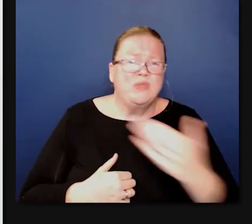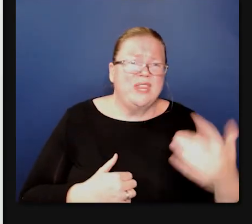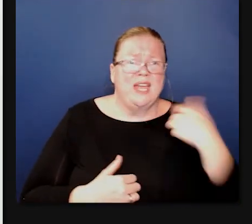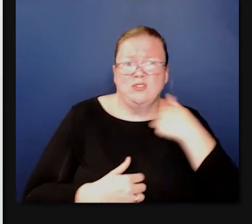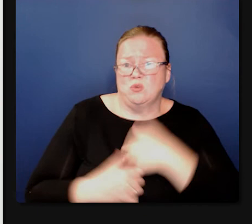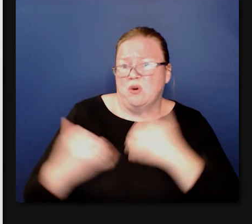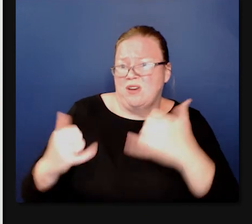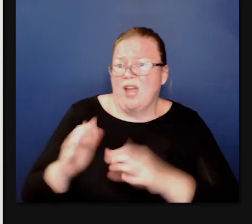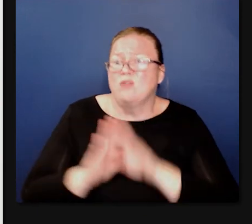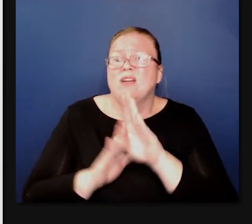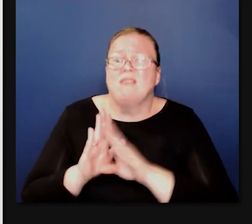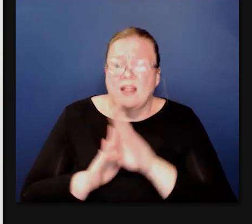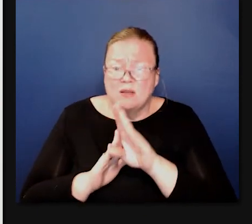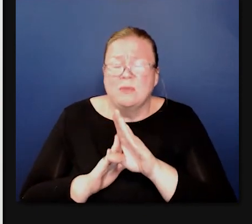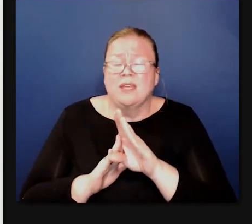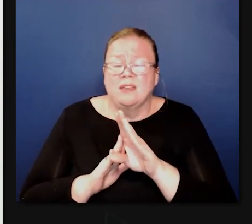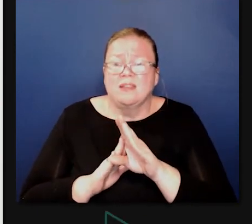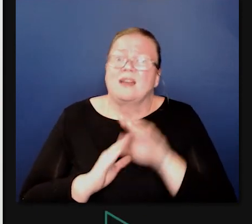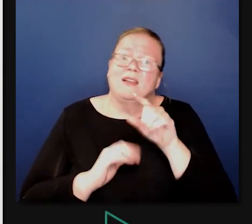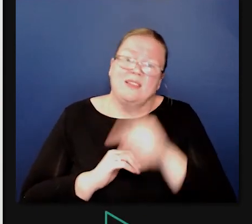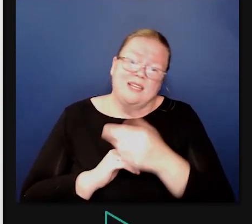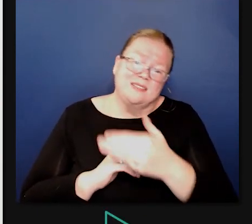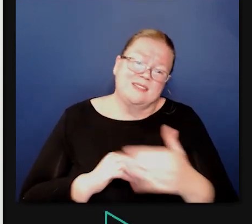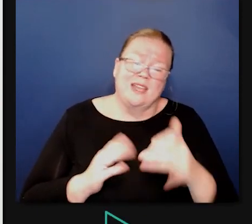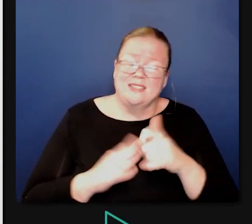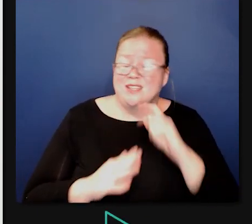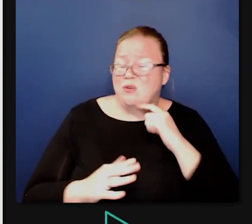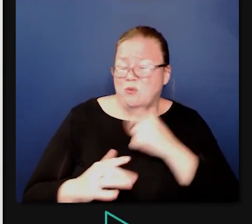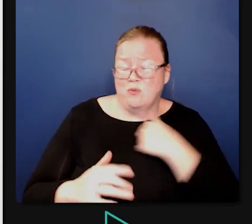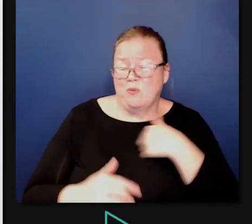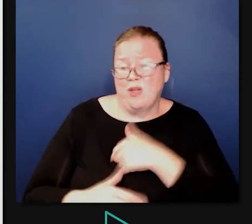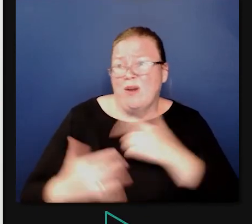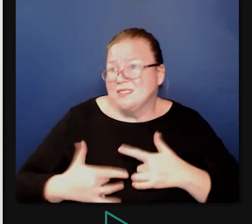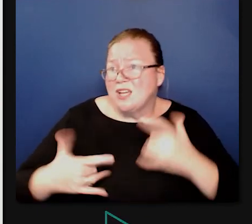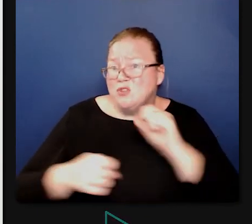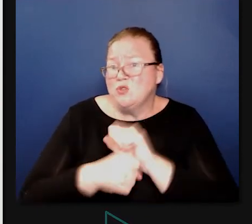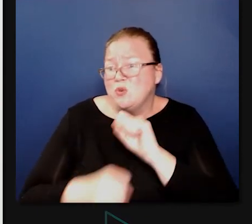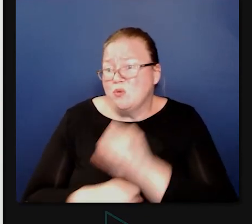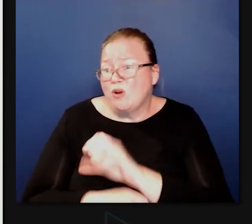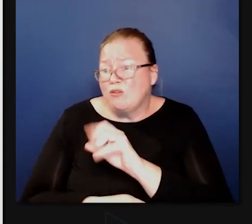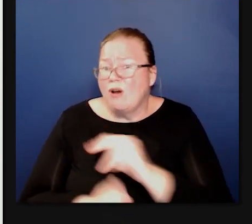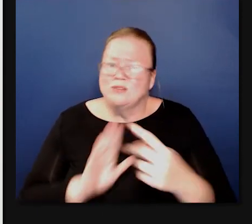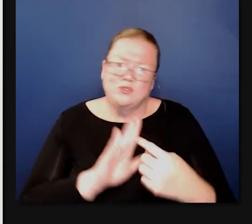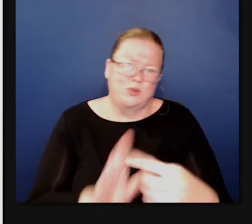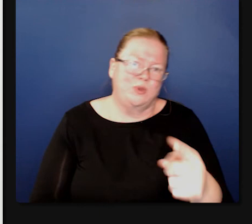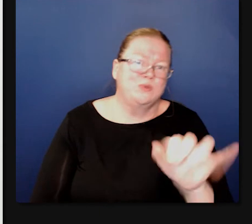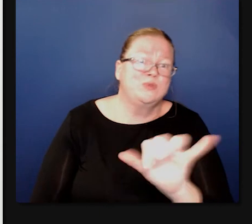that we are currently in developing, and these are things that we are excited to be working on and showing to you.